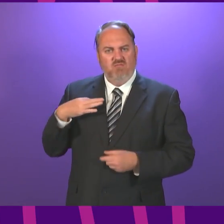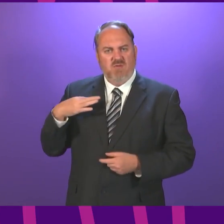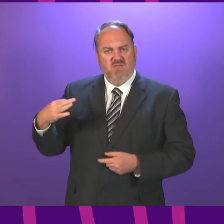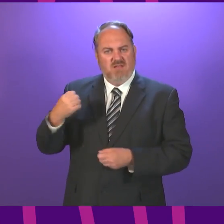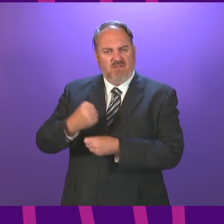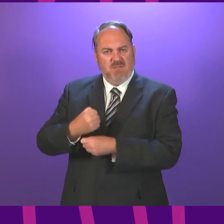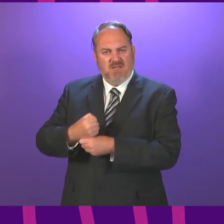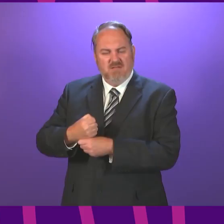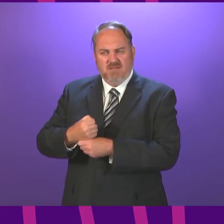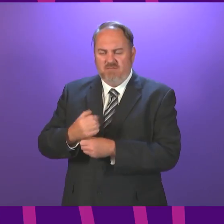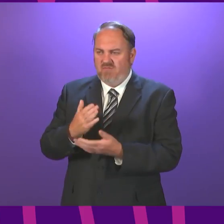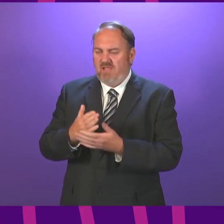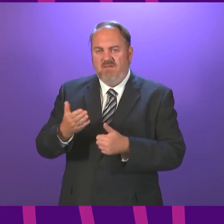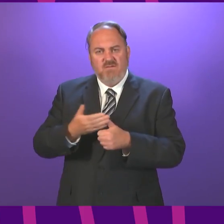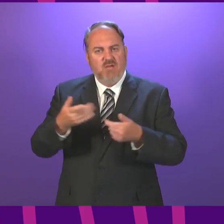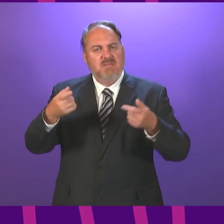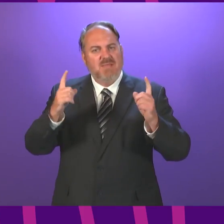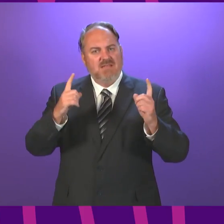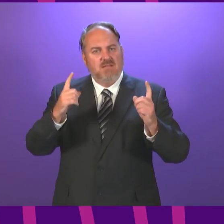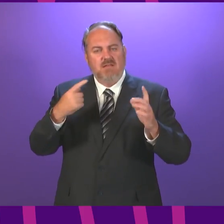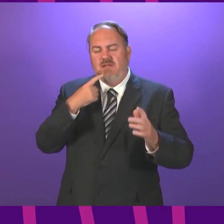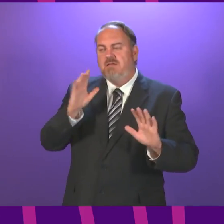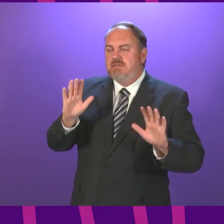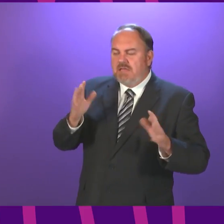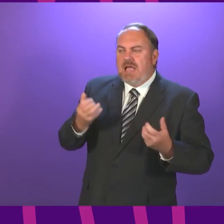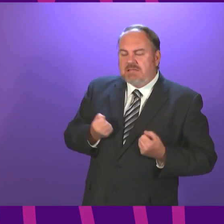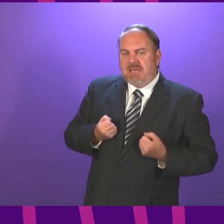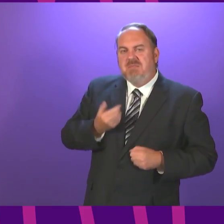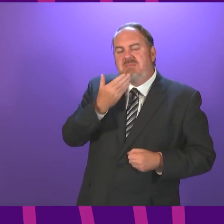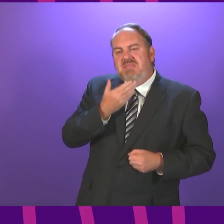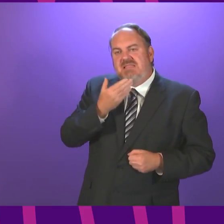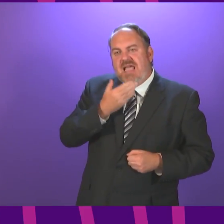for the First Minister to admit that she took her eye off the ball. Words will not solve